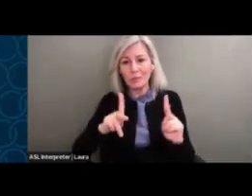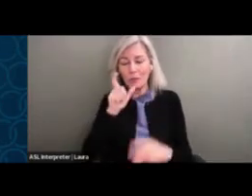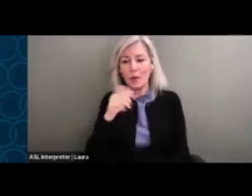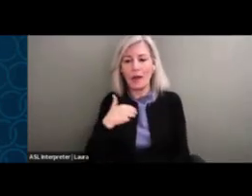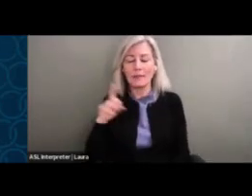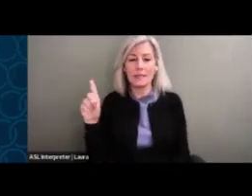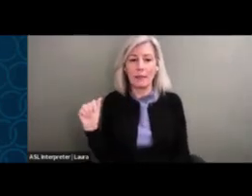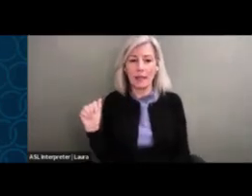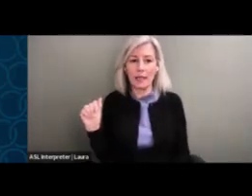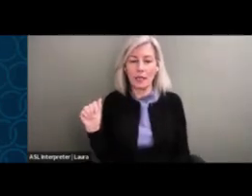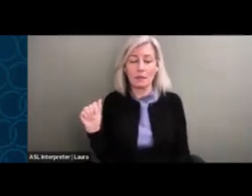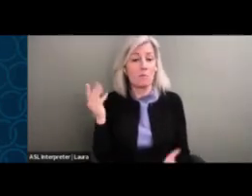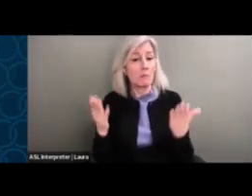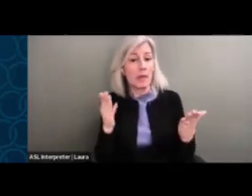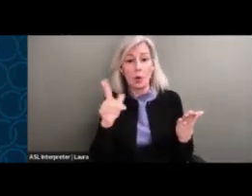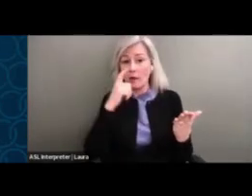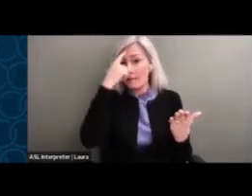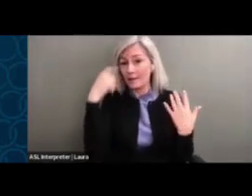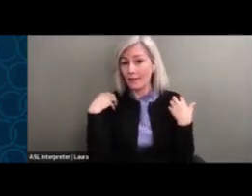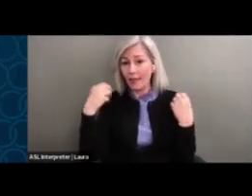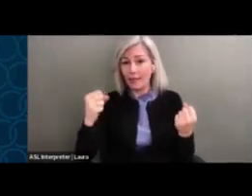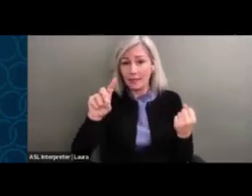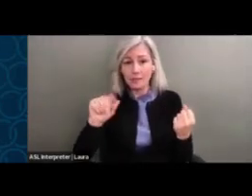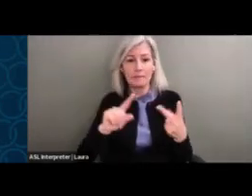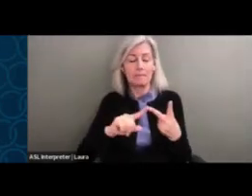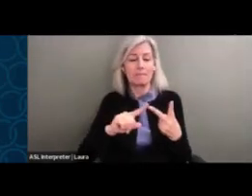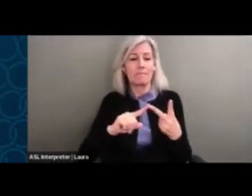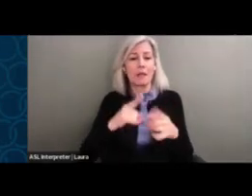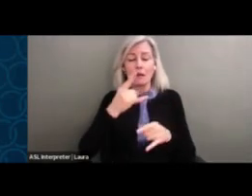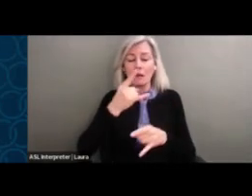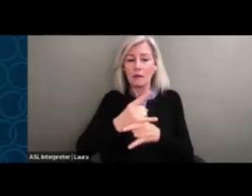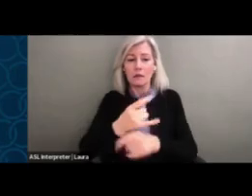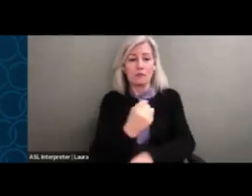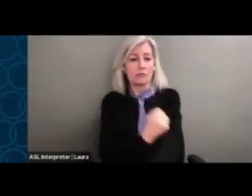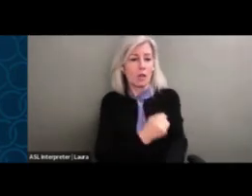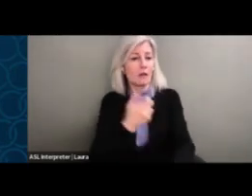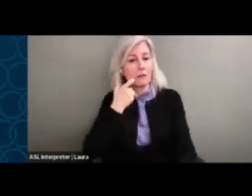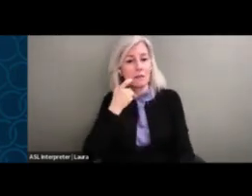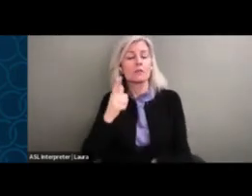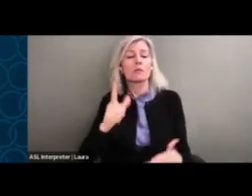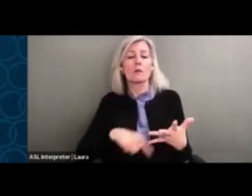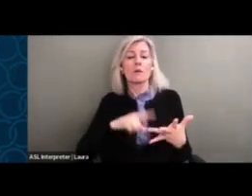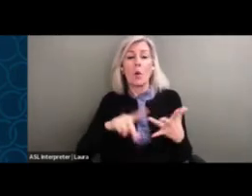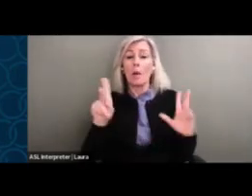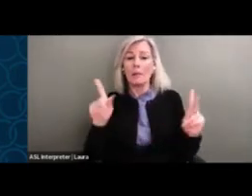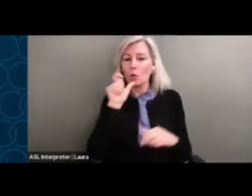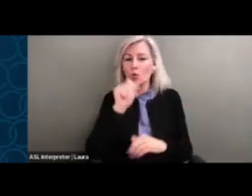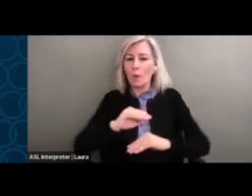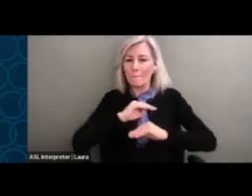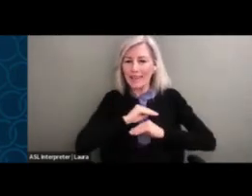You might not think of it this way, but more than 20% of the expansion of population includes people with disabilities